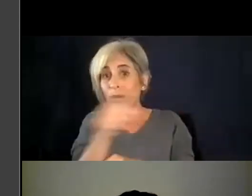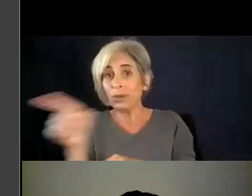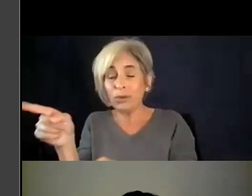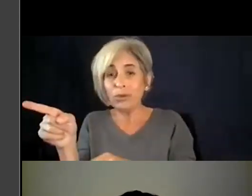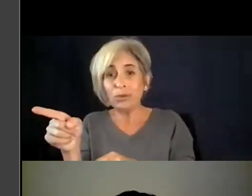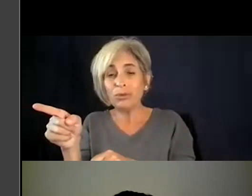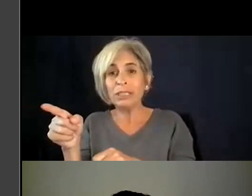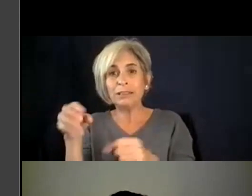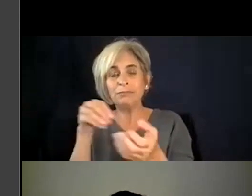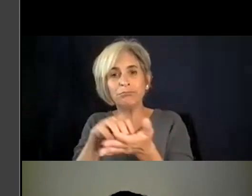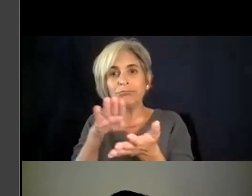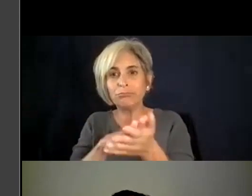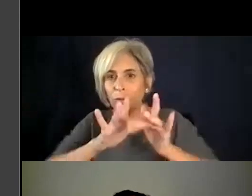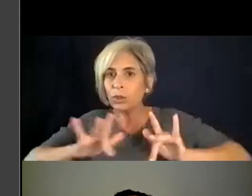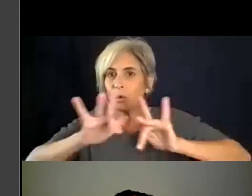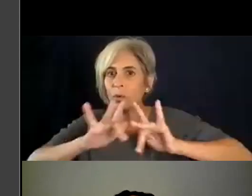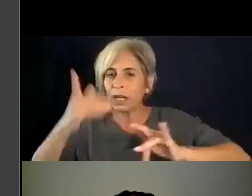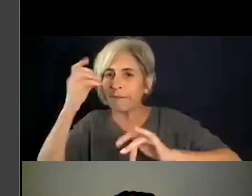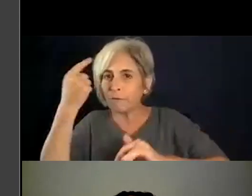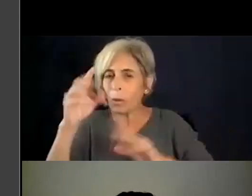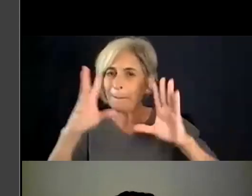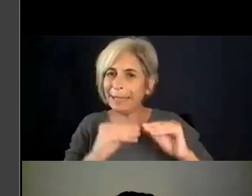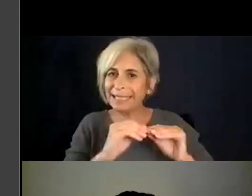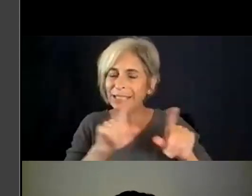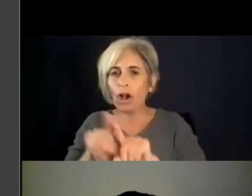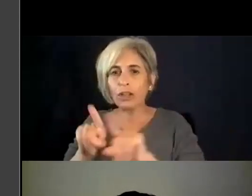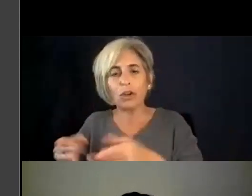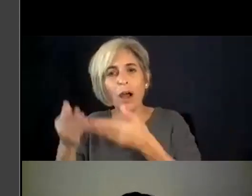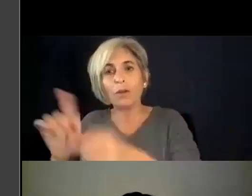meetings but also offers real-time closed captioning.